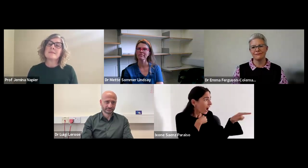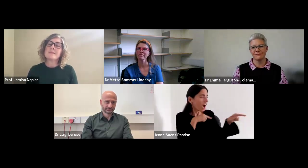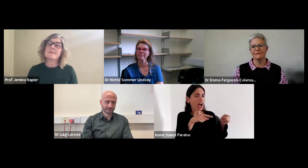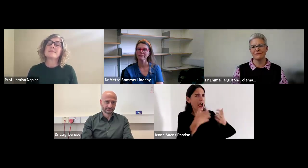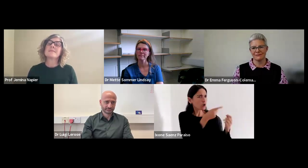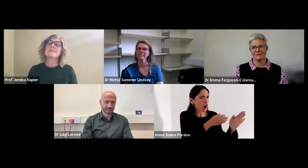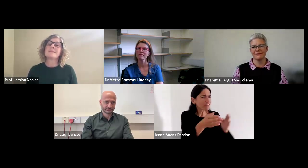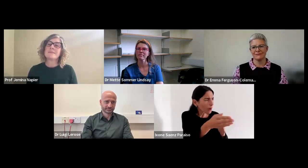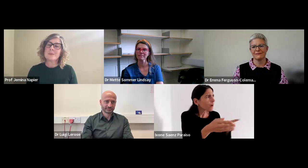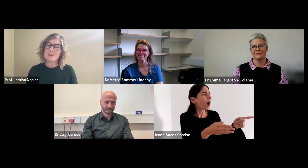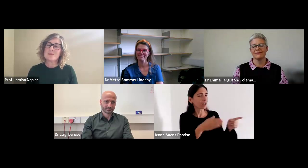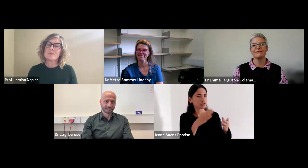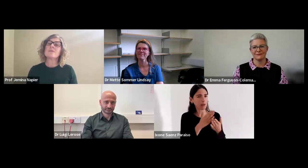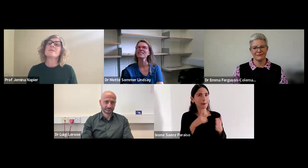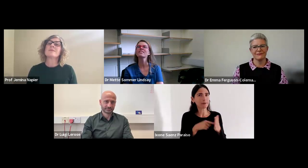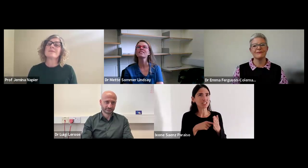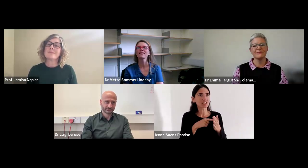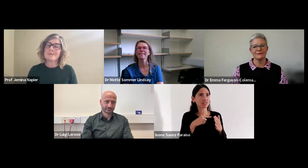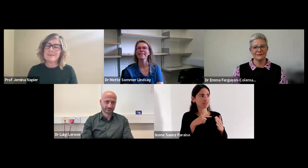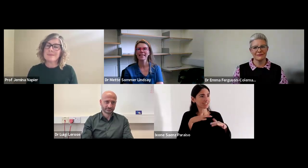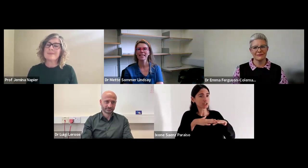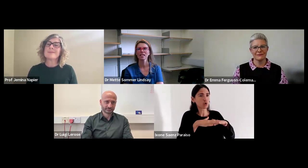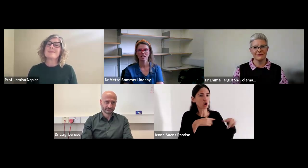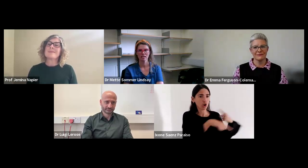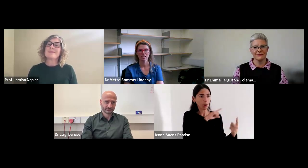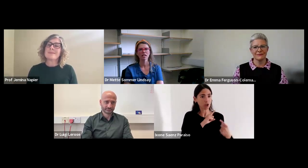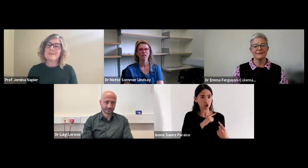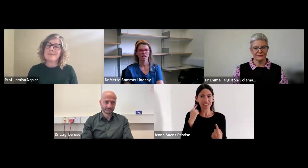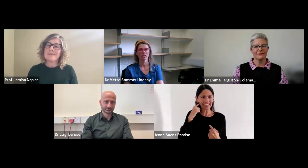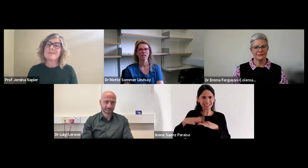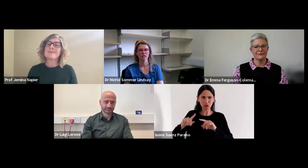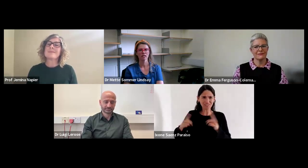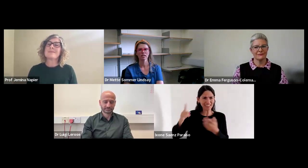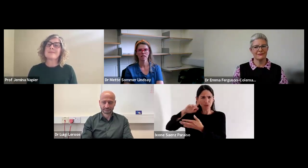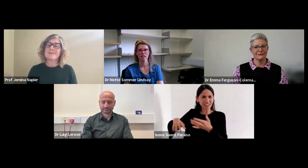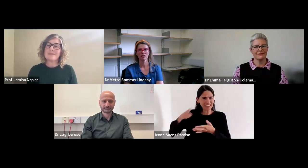being with deaf peers who are experiencing the same things as me. So there was a sense of shared